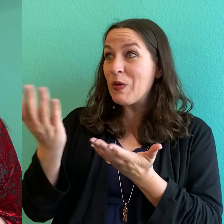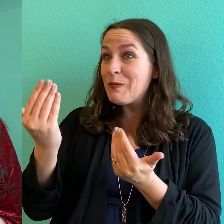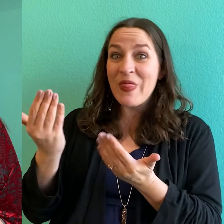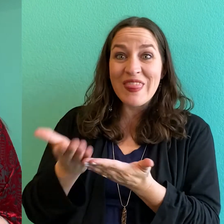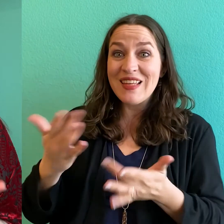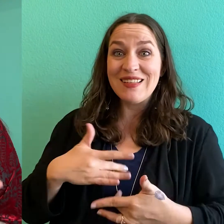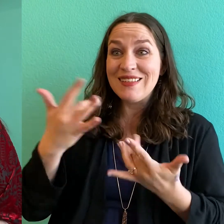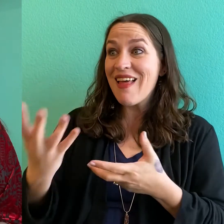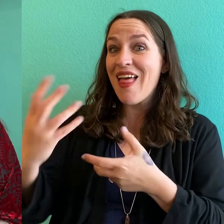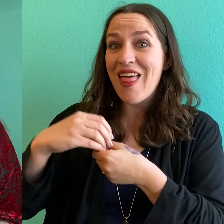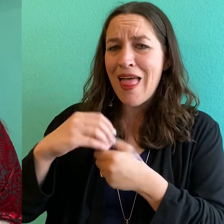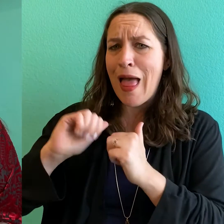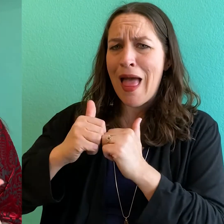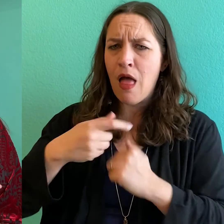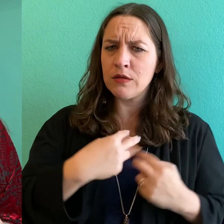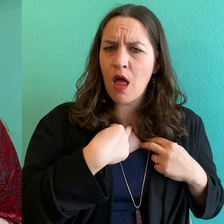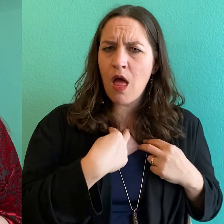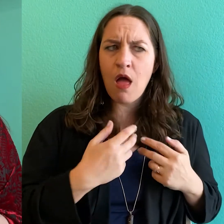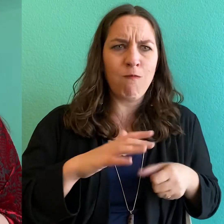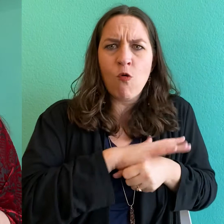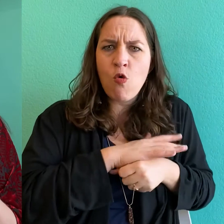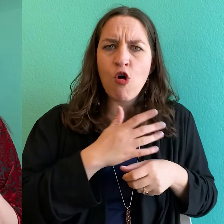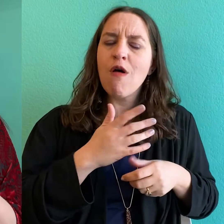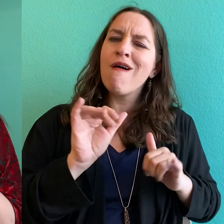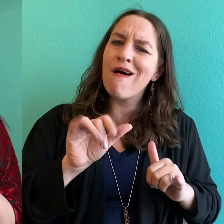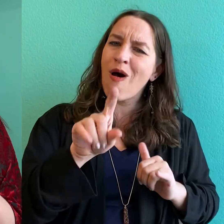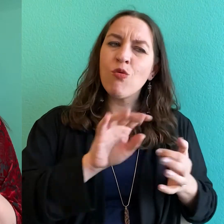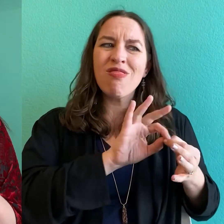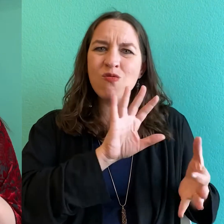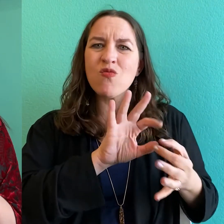unless there is space for them to come into it. So if your inner circle is crammed full of